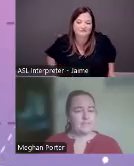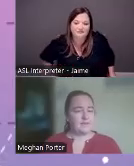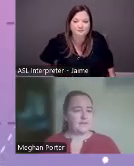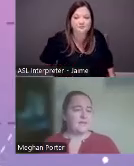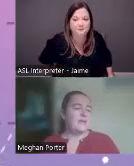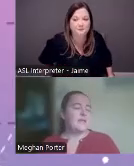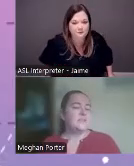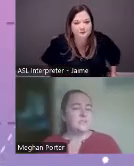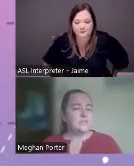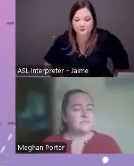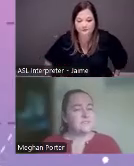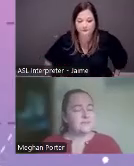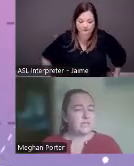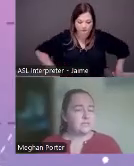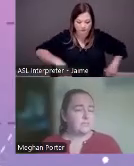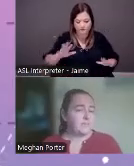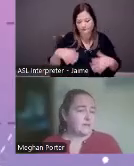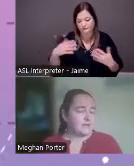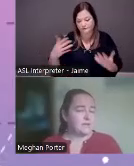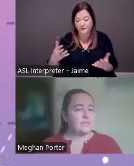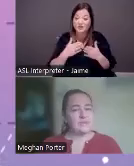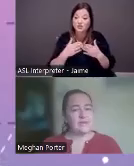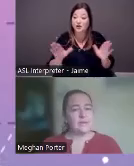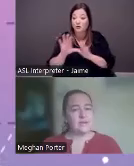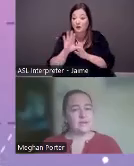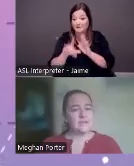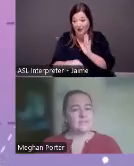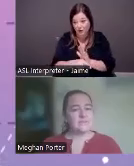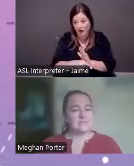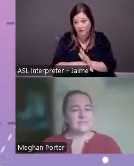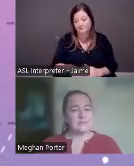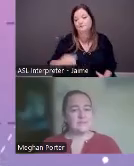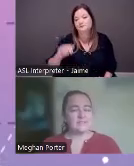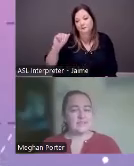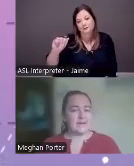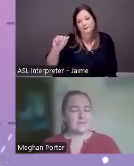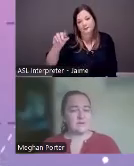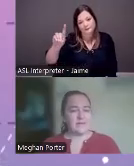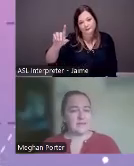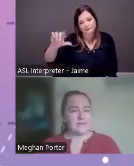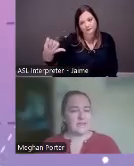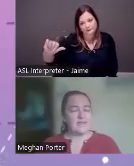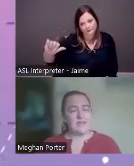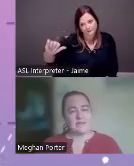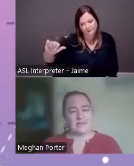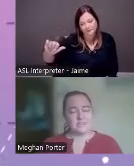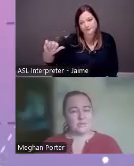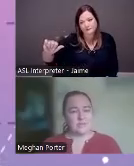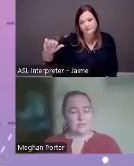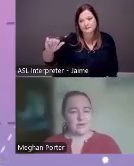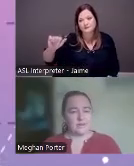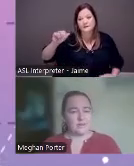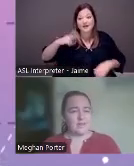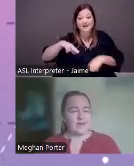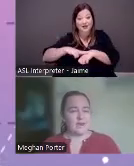All right. So just for some general background, the Americans with Disabilities Act, or ADA National Network--